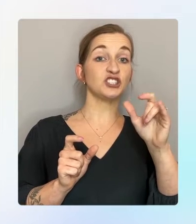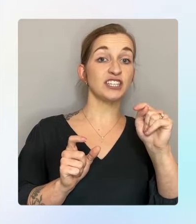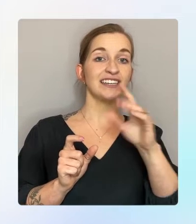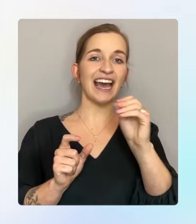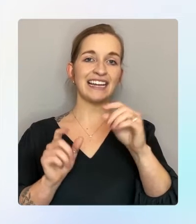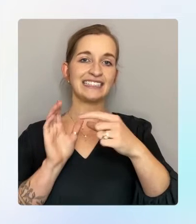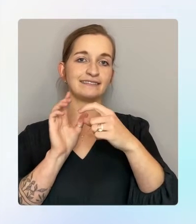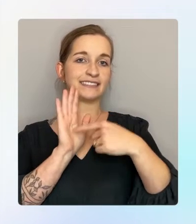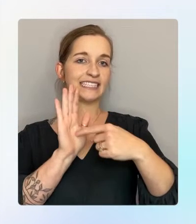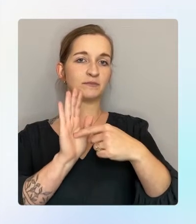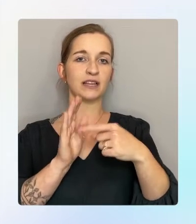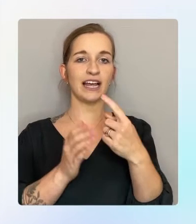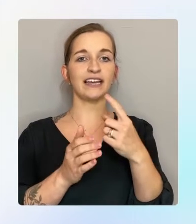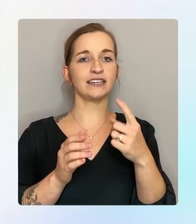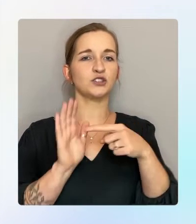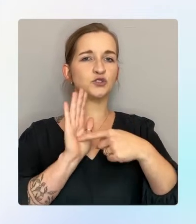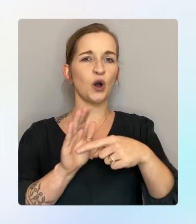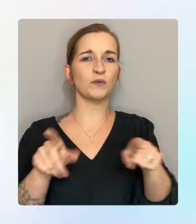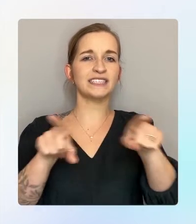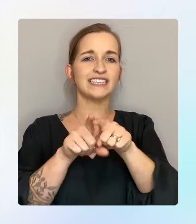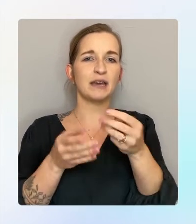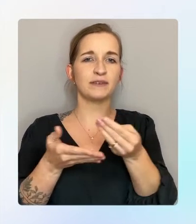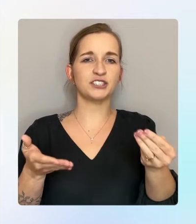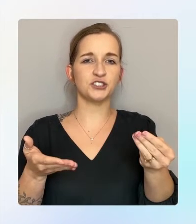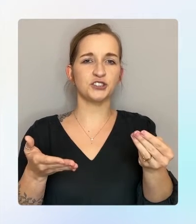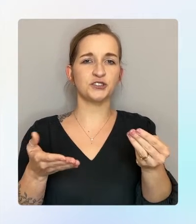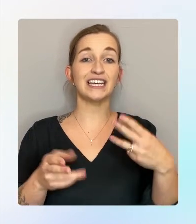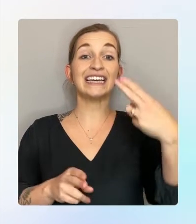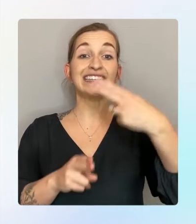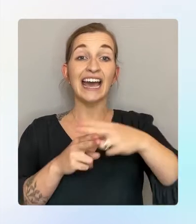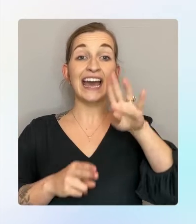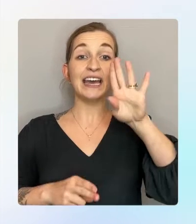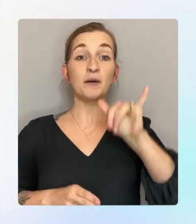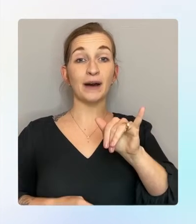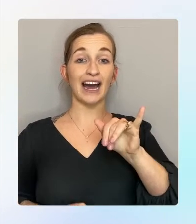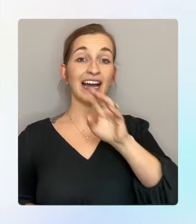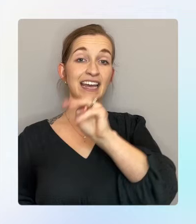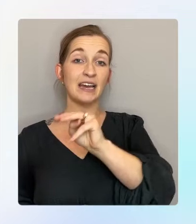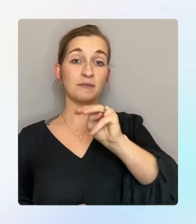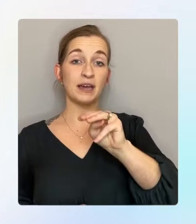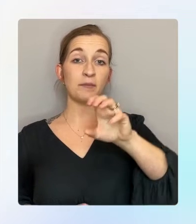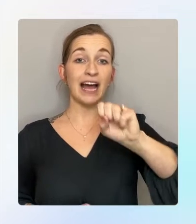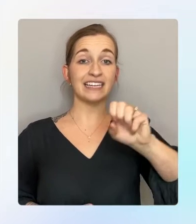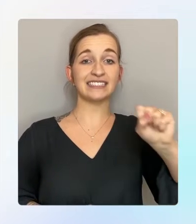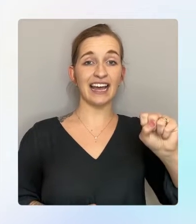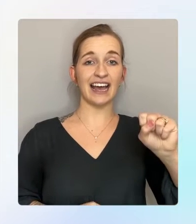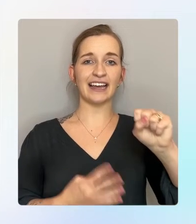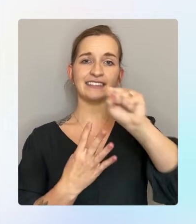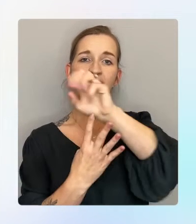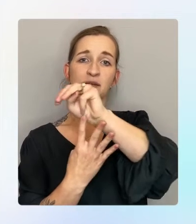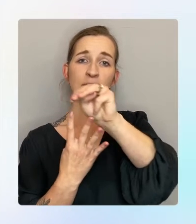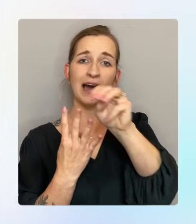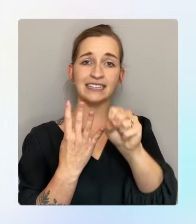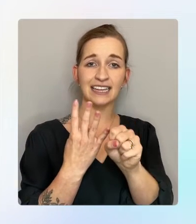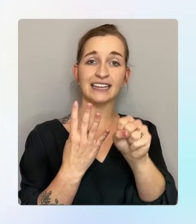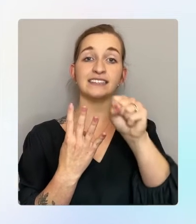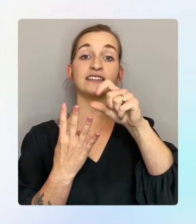They're named in the format mm:ss, where the uppercase letter indicates which digit it refers to. Changing this material